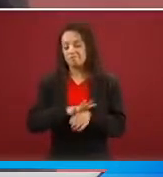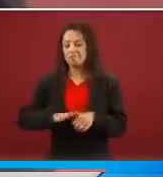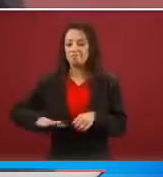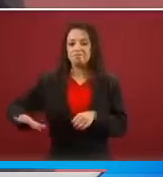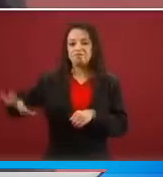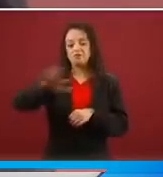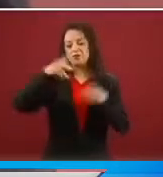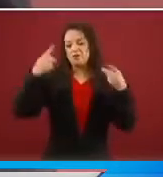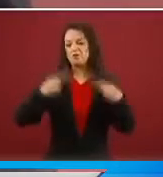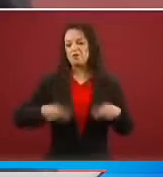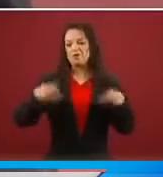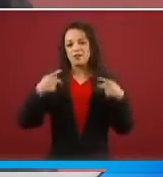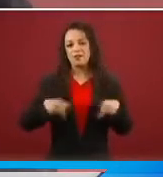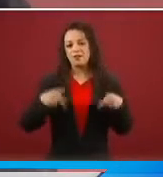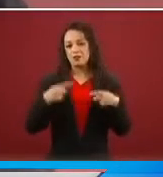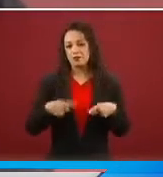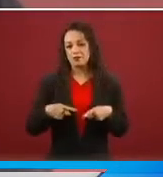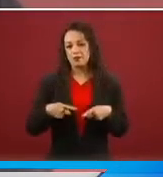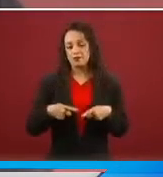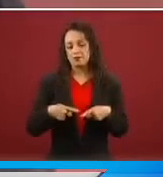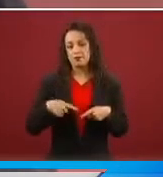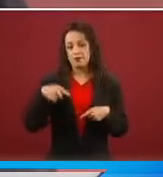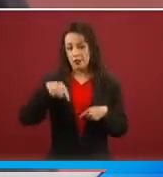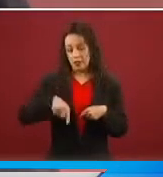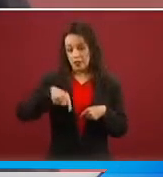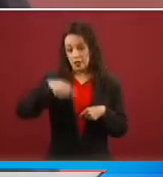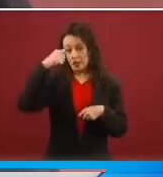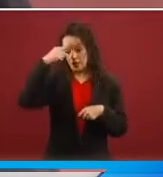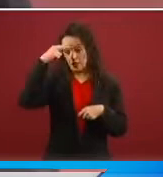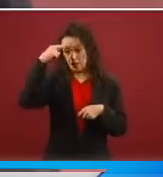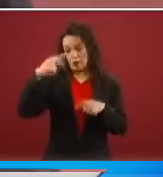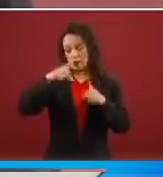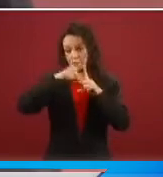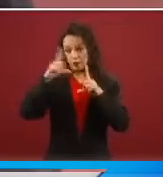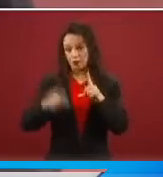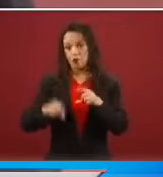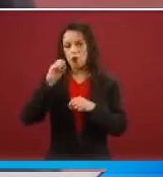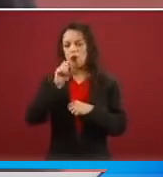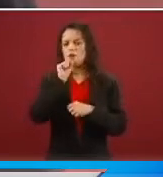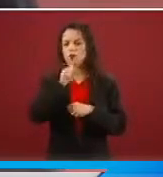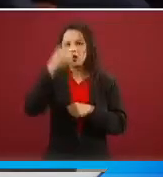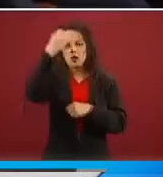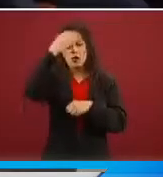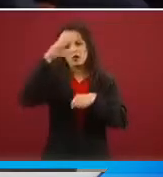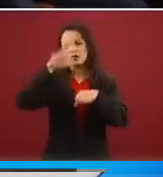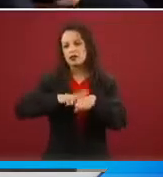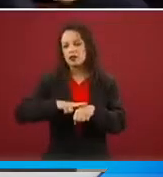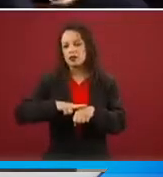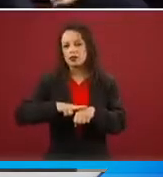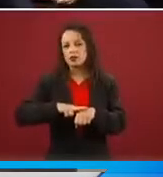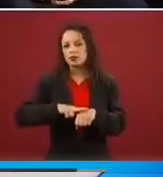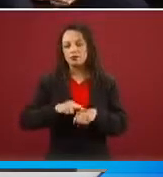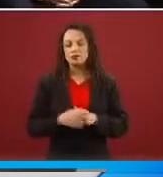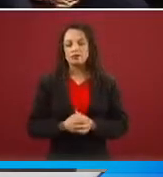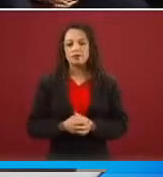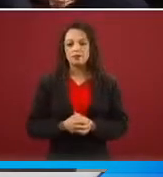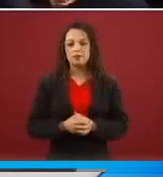the litigation is for 5 billion pesos of which 2 billion were already recovered by the Prosecutor's Office General of the Republic